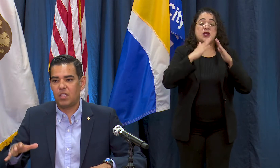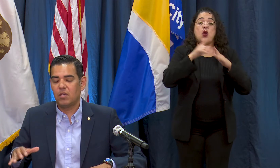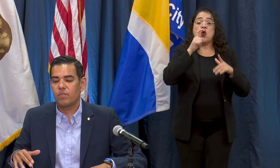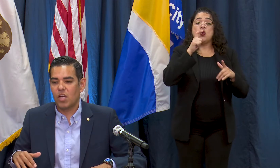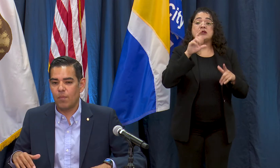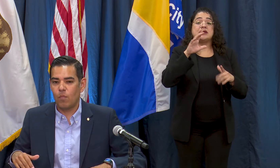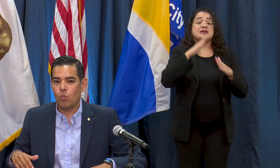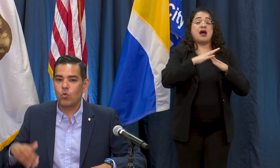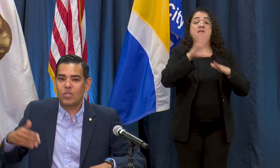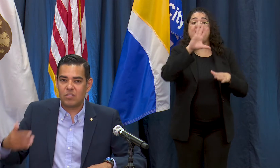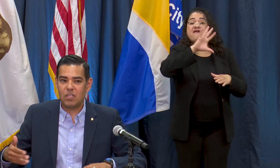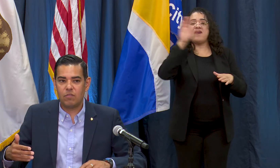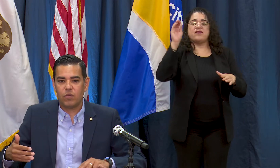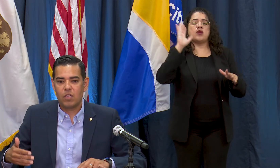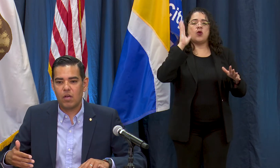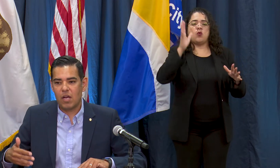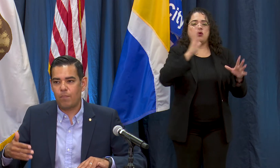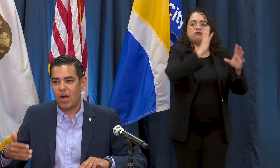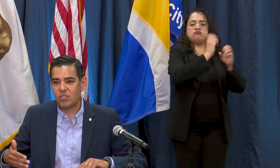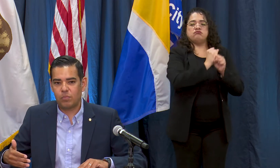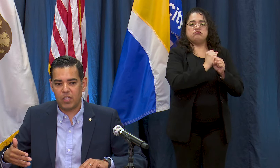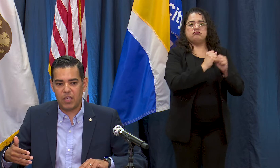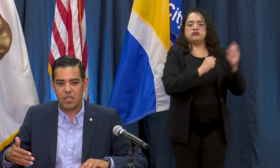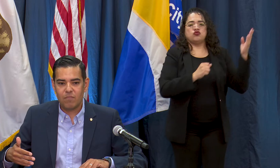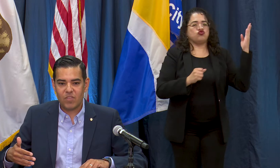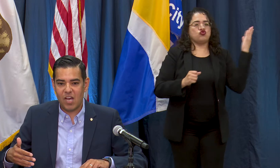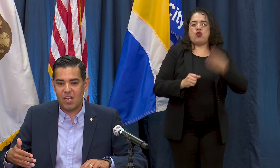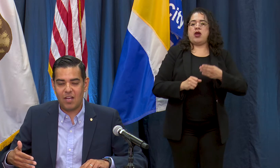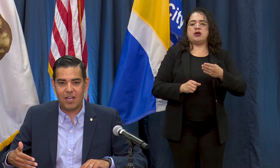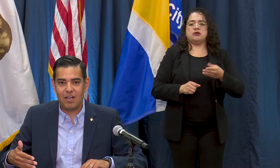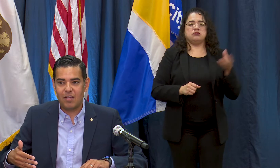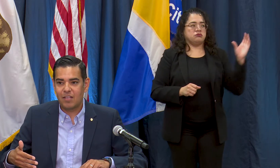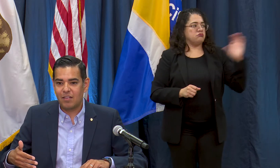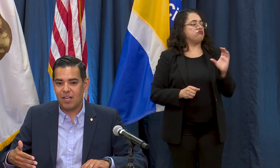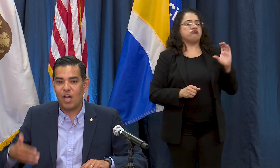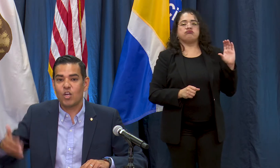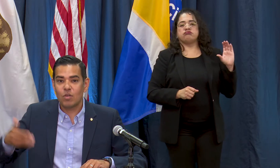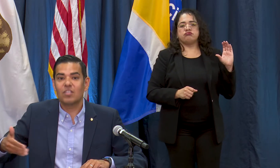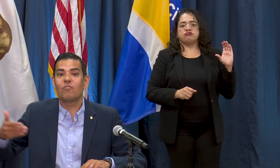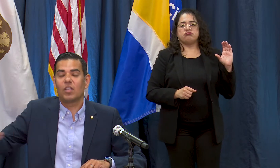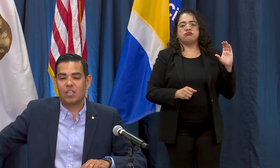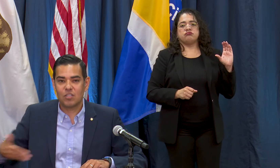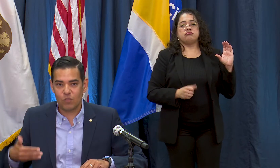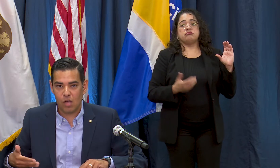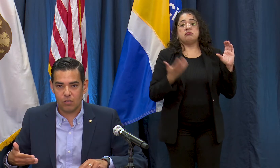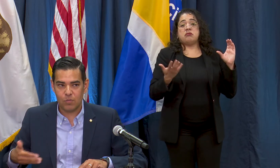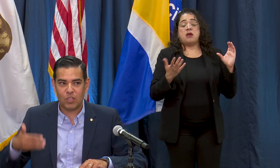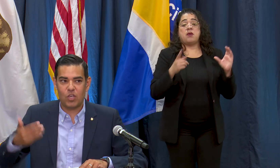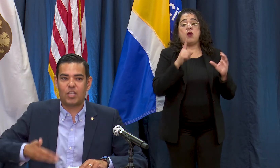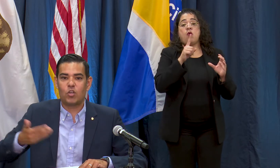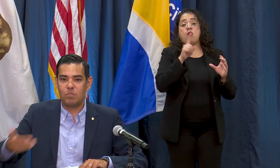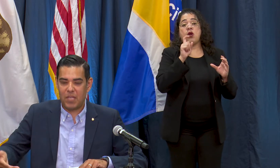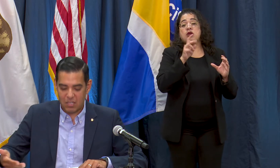would receive possibly hundreds of millions of dollars and it could be as